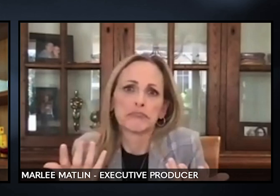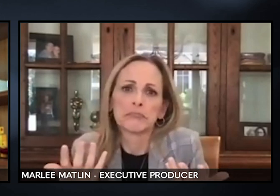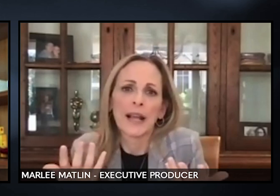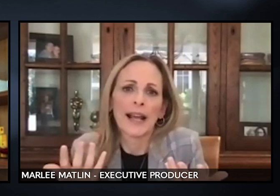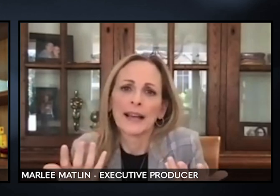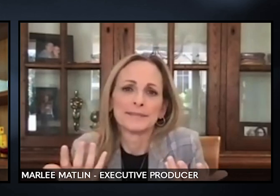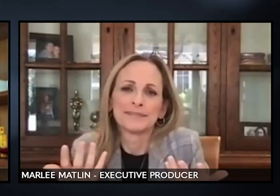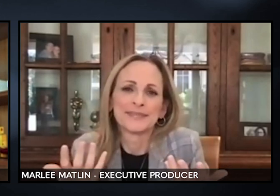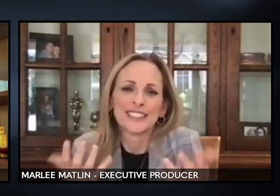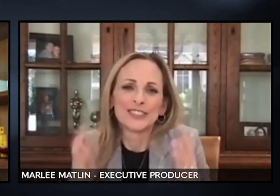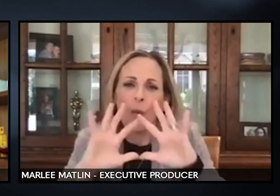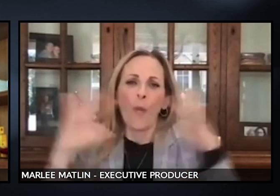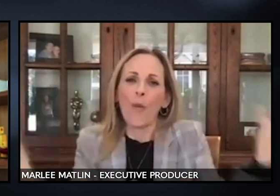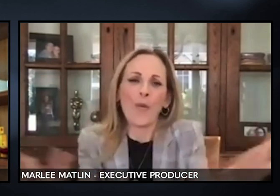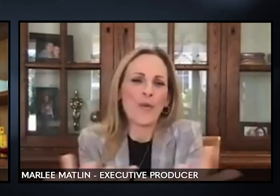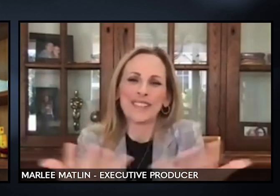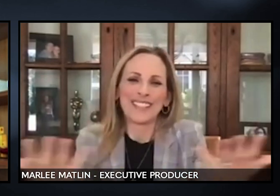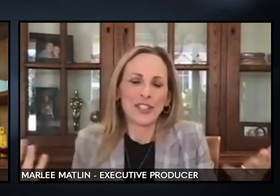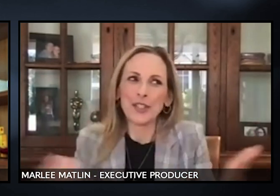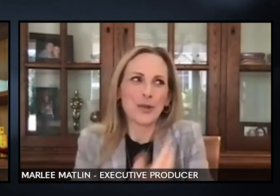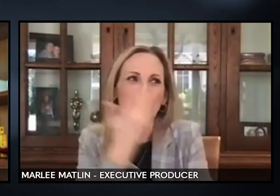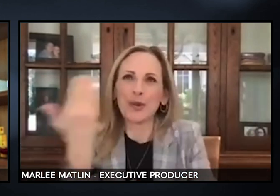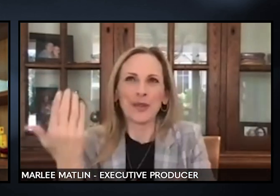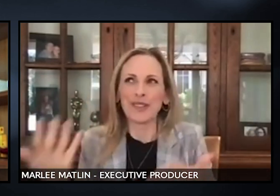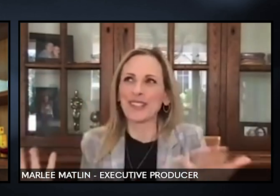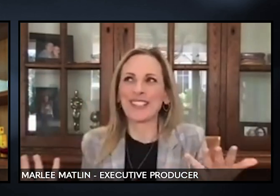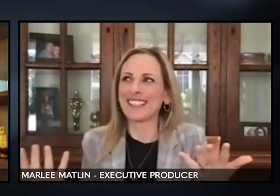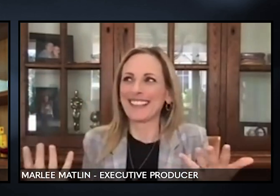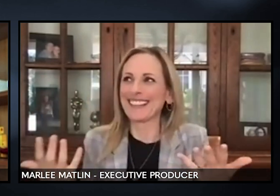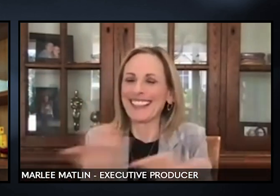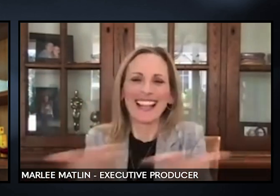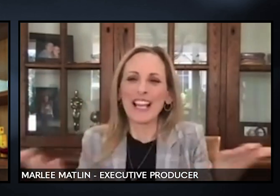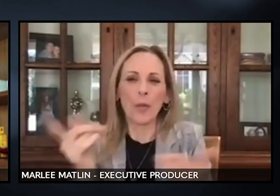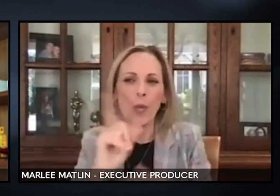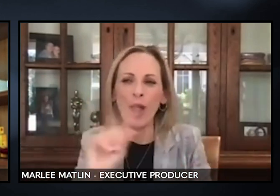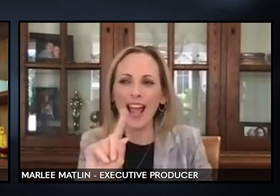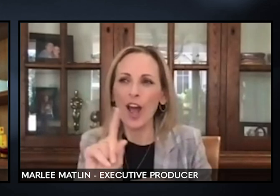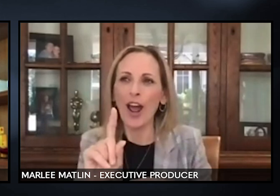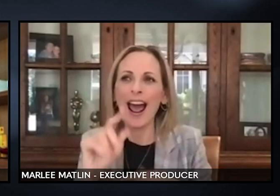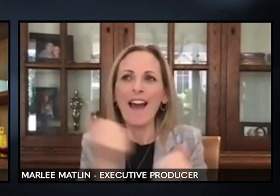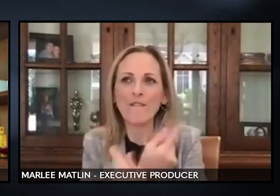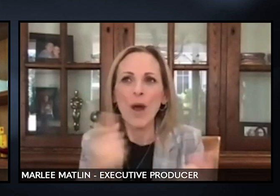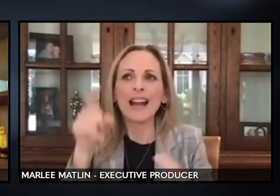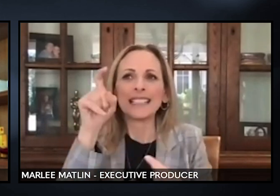to collaboration and working with people who know how it goes. It may be new, but